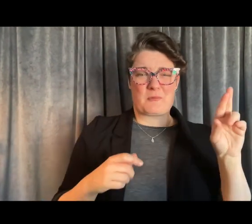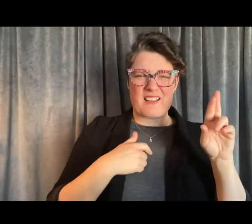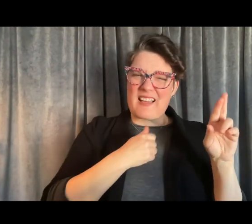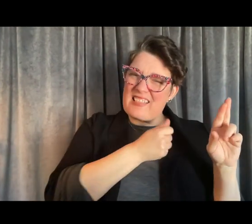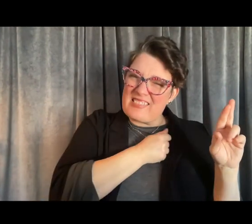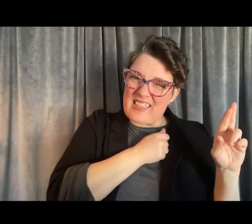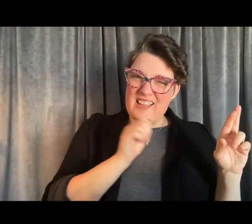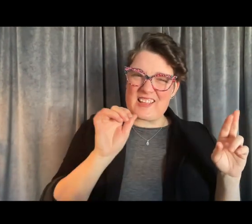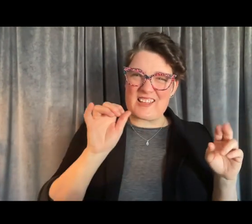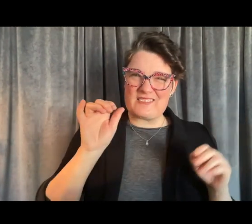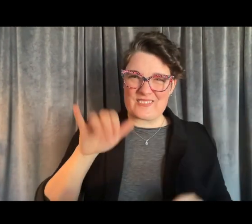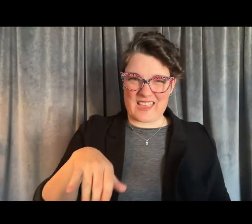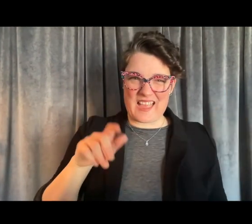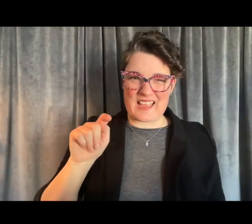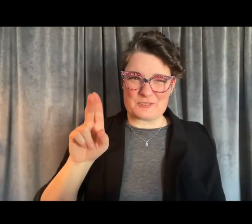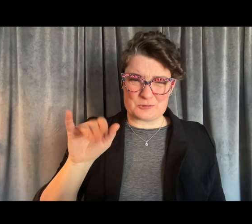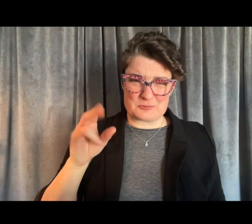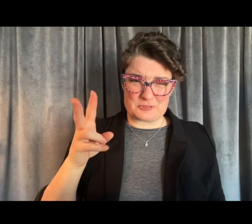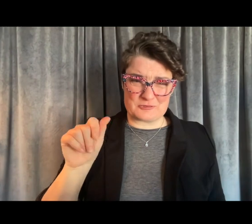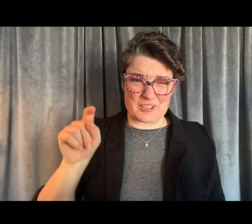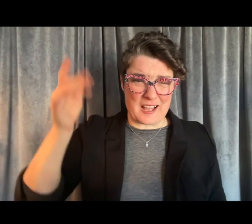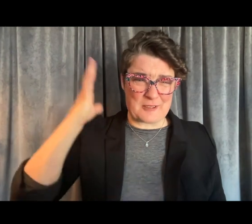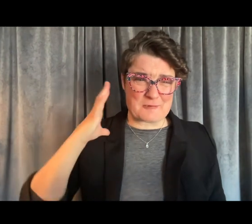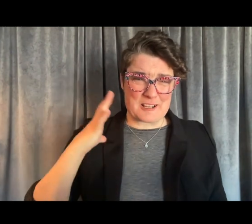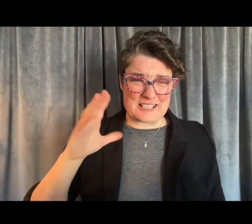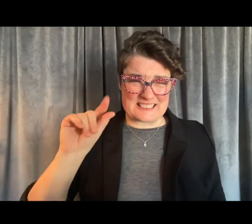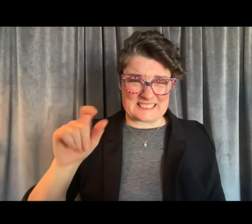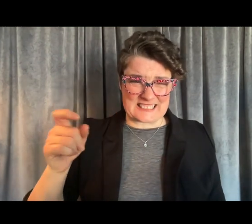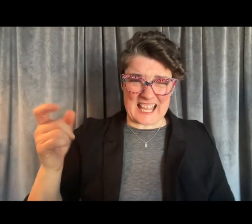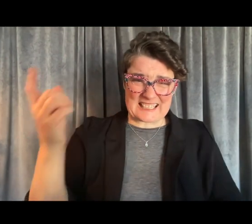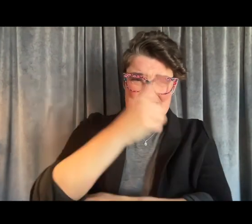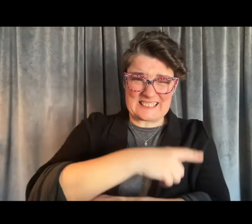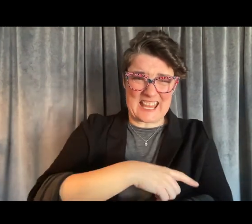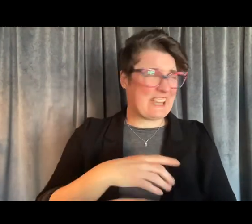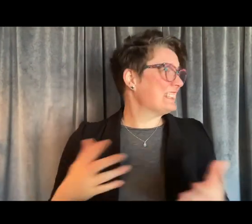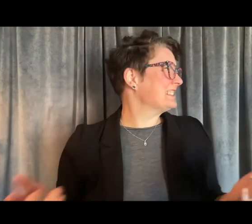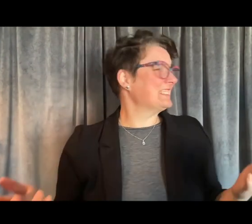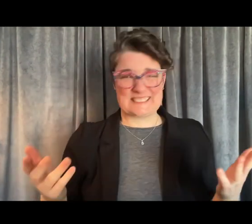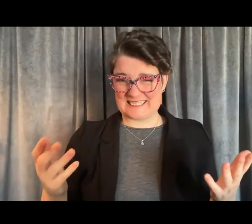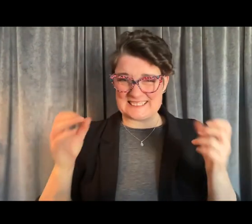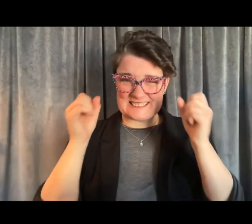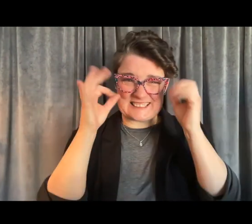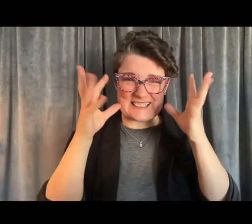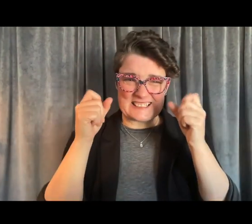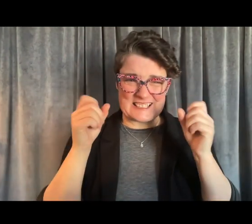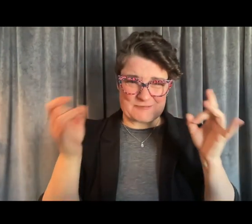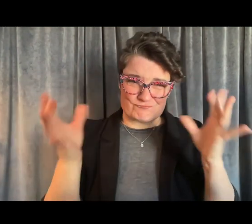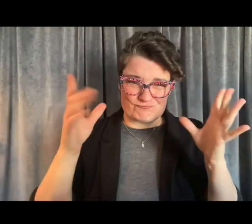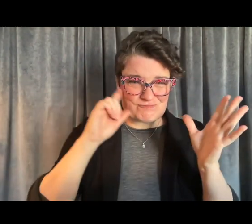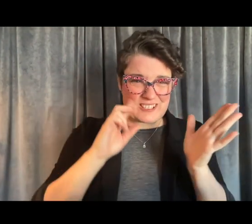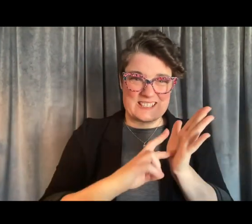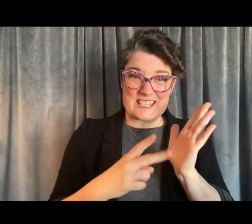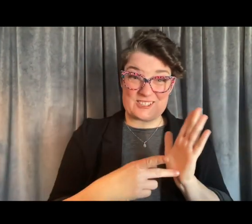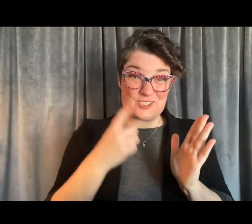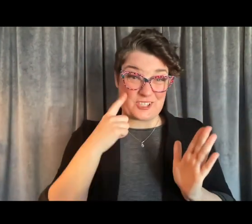Rebekah: I love that Tu B'Shvat was tax day What an incredible intention for